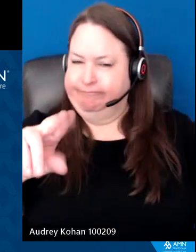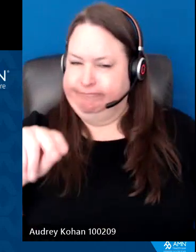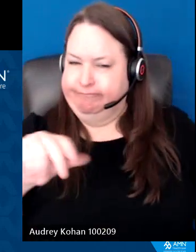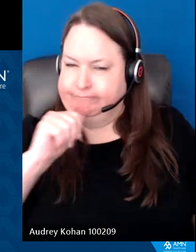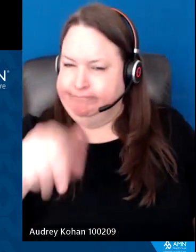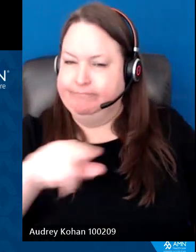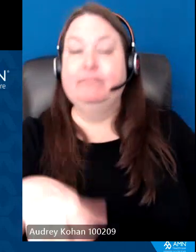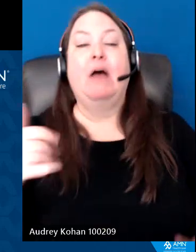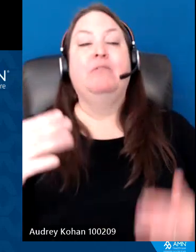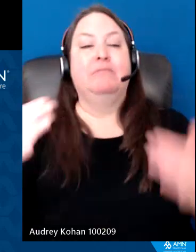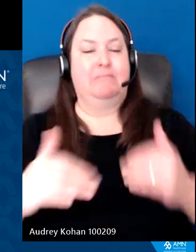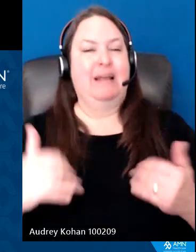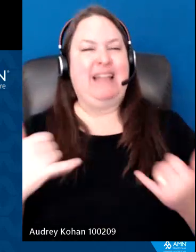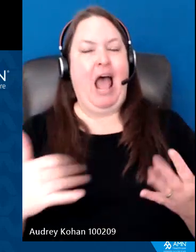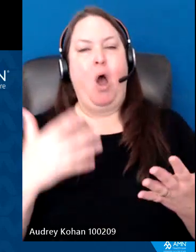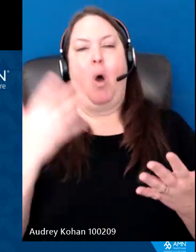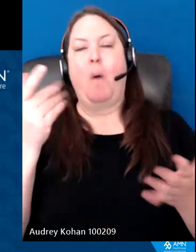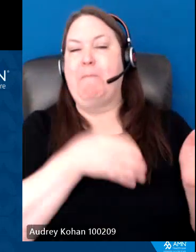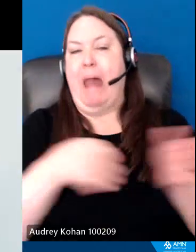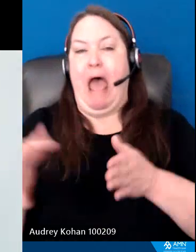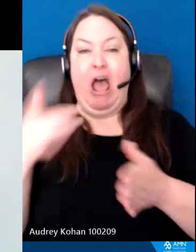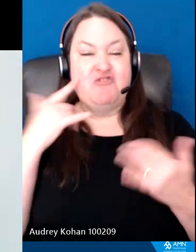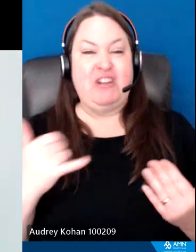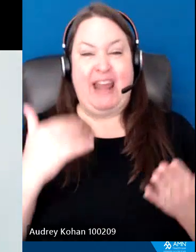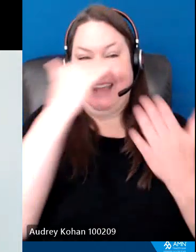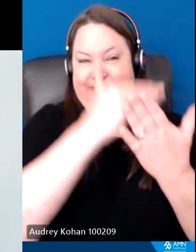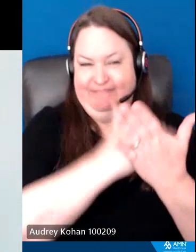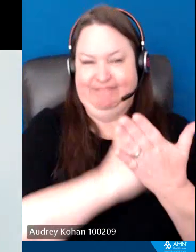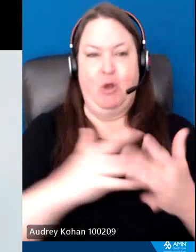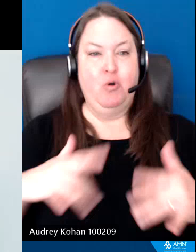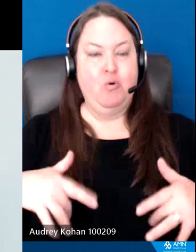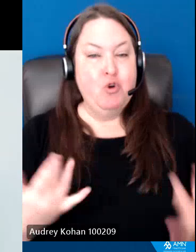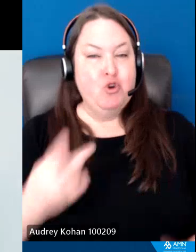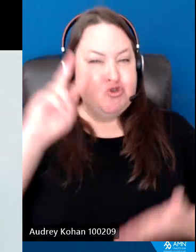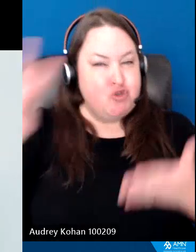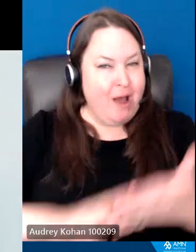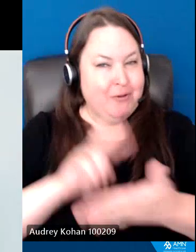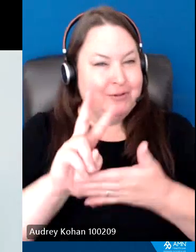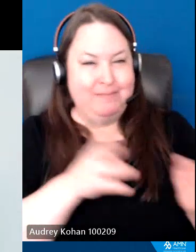let's get into the agenda for today please we've got an exciting two hours planned for you today um